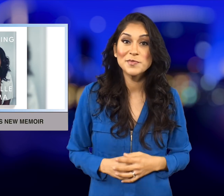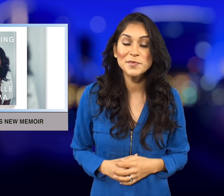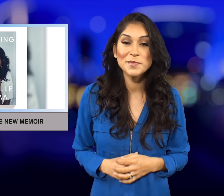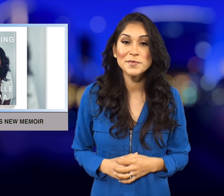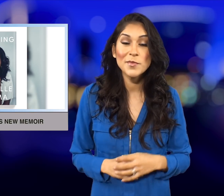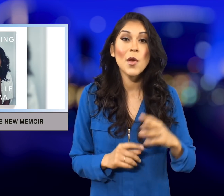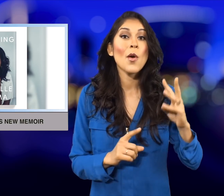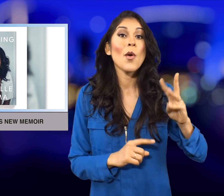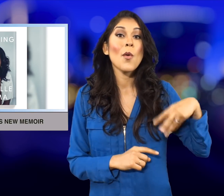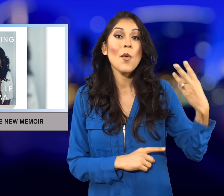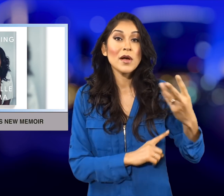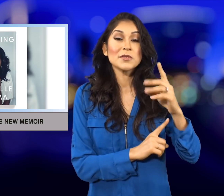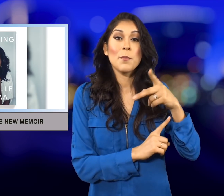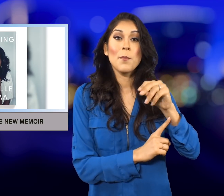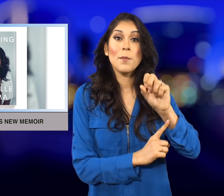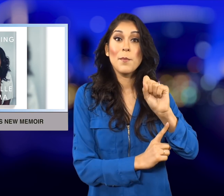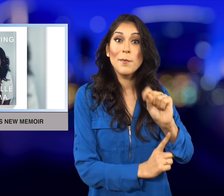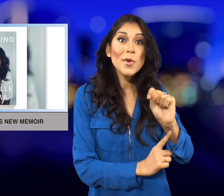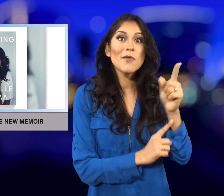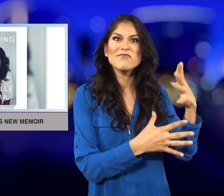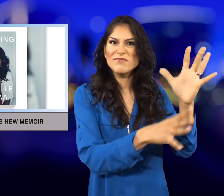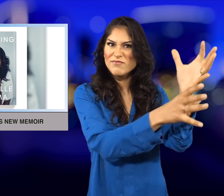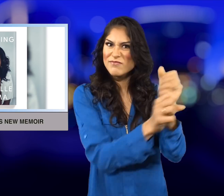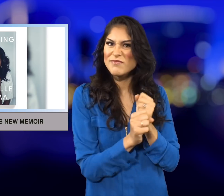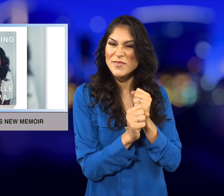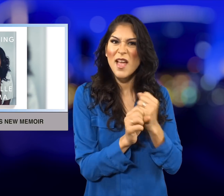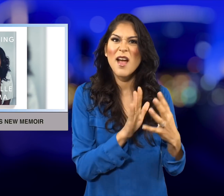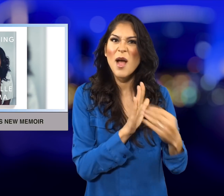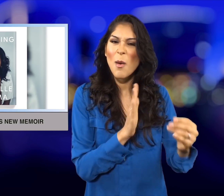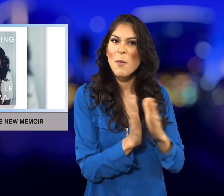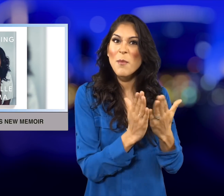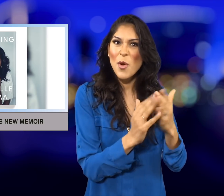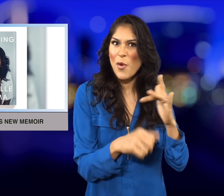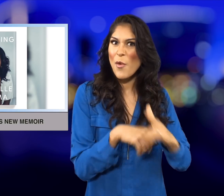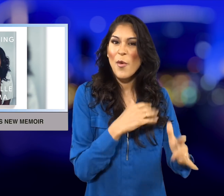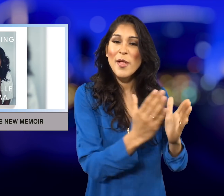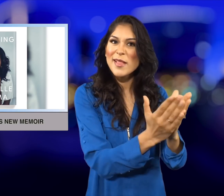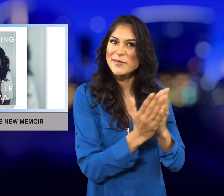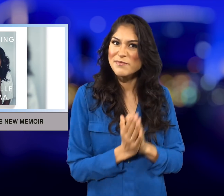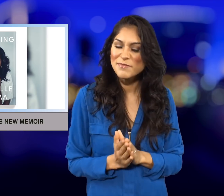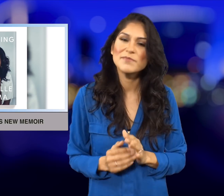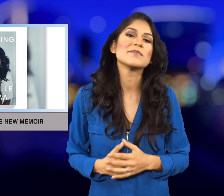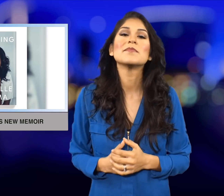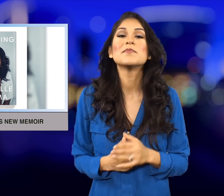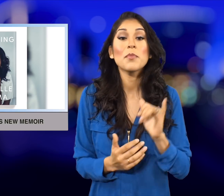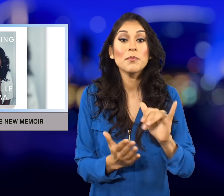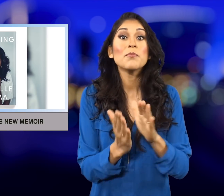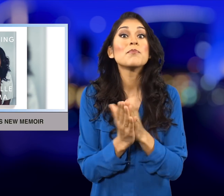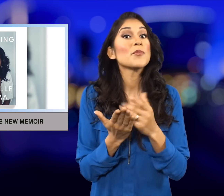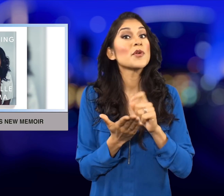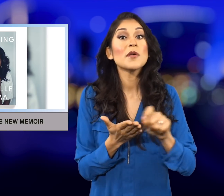The Washington Post obtained an early copy of the book.